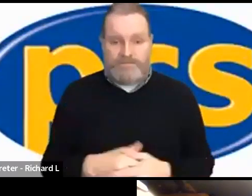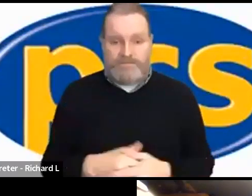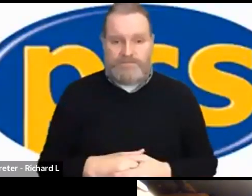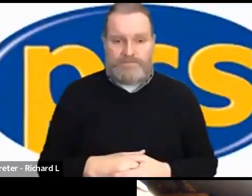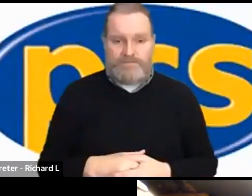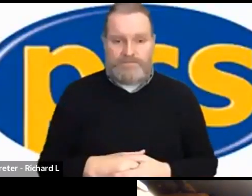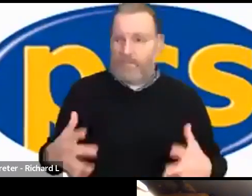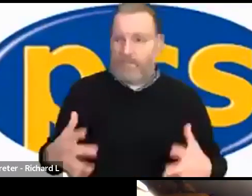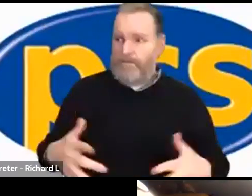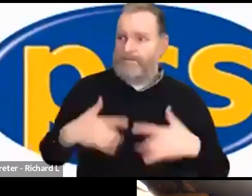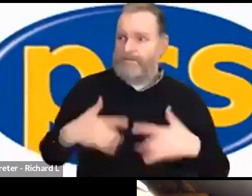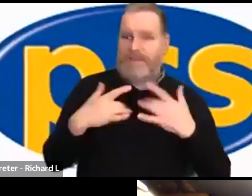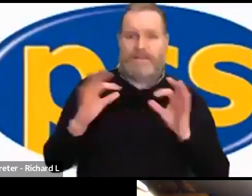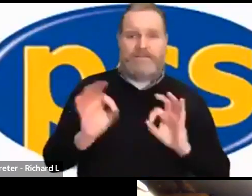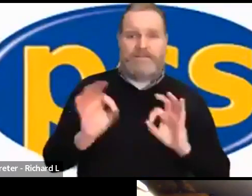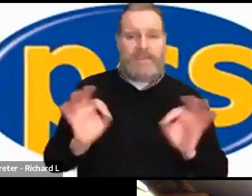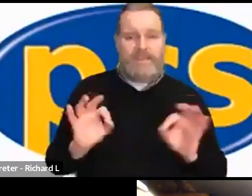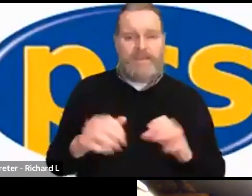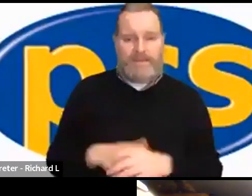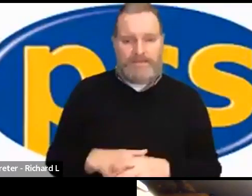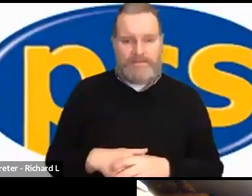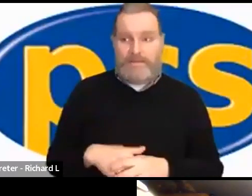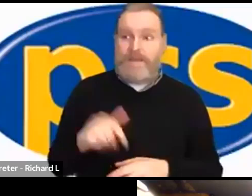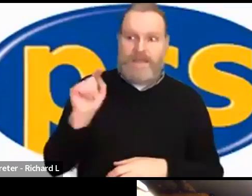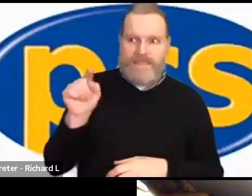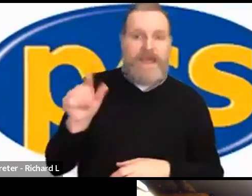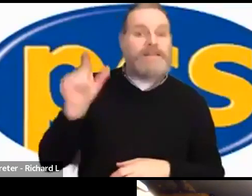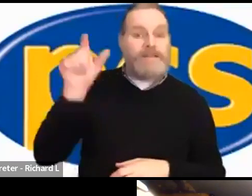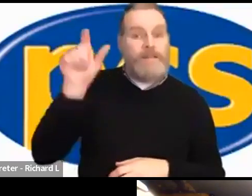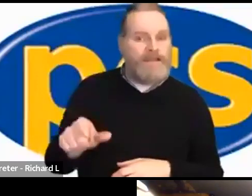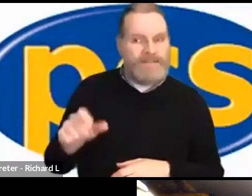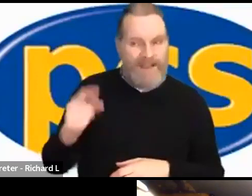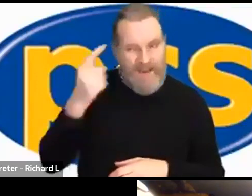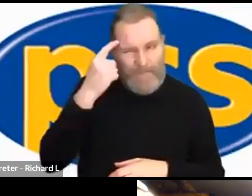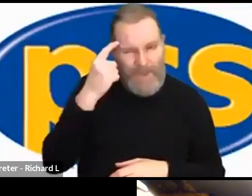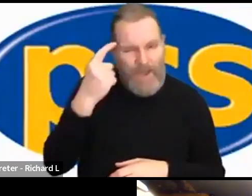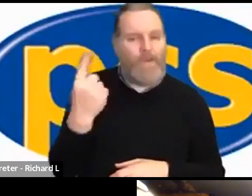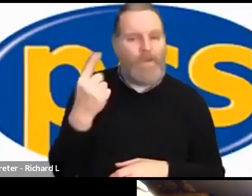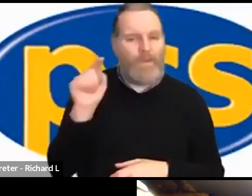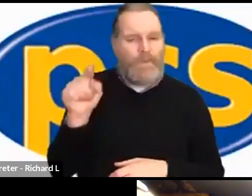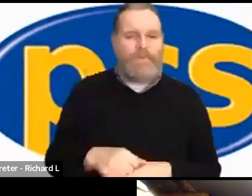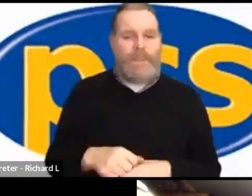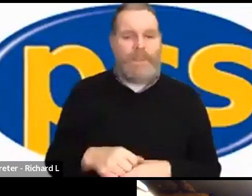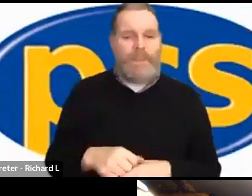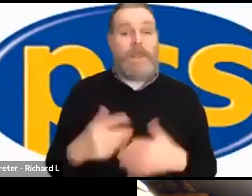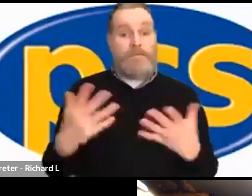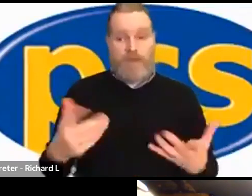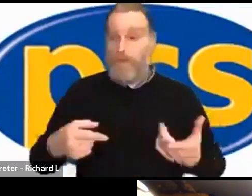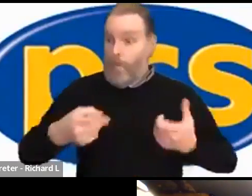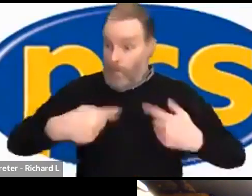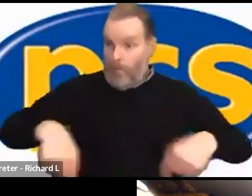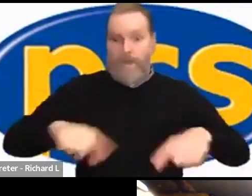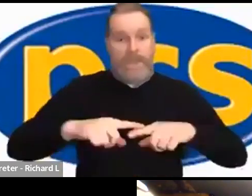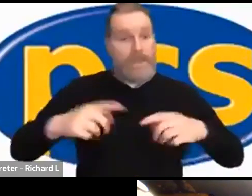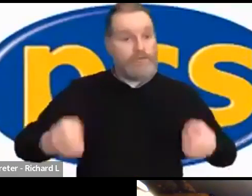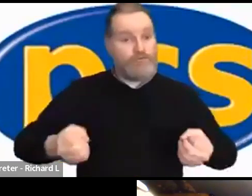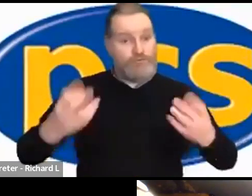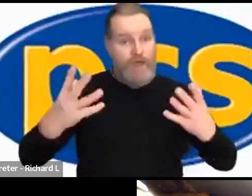just comically are gonna order order a few top apps in in memory of that memory of that particular person in in memory of that particular person. we will be noticed, and people